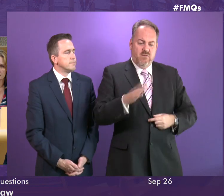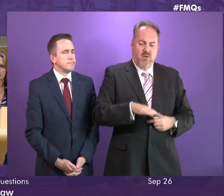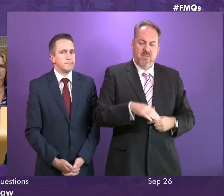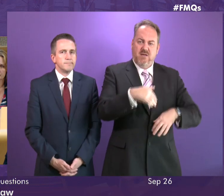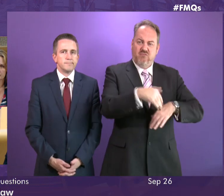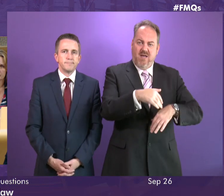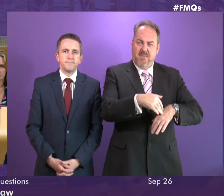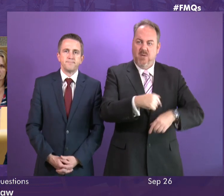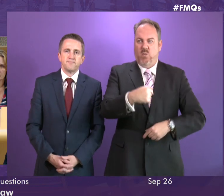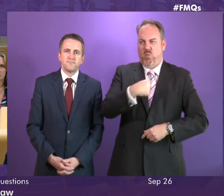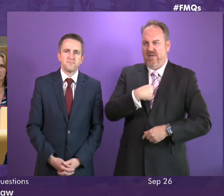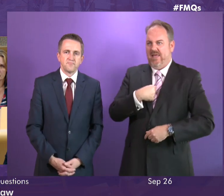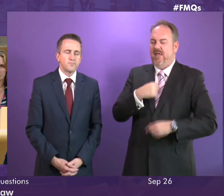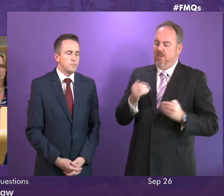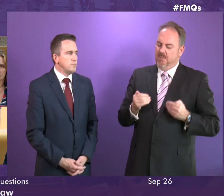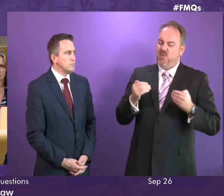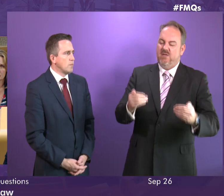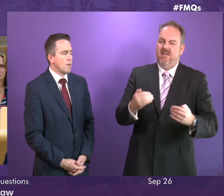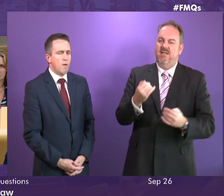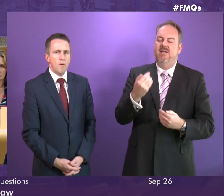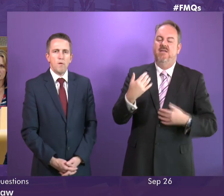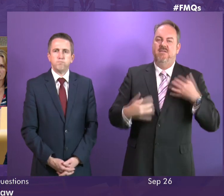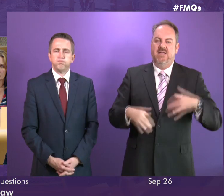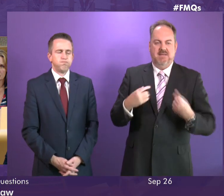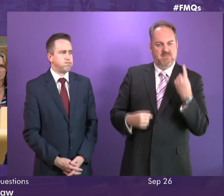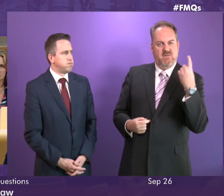We choose to put the victims’ rights first. Is it not time that the First Minister and